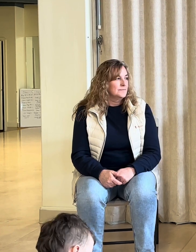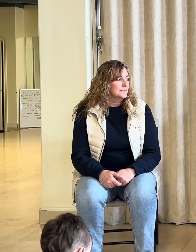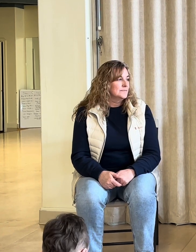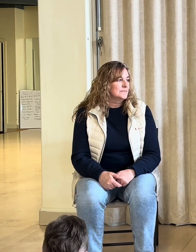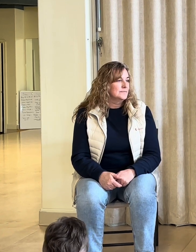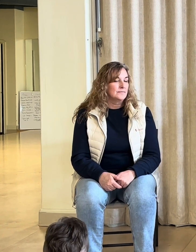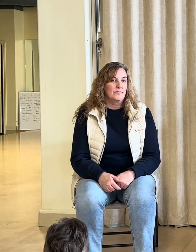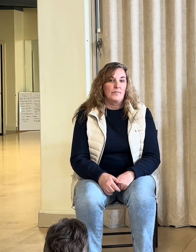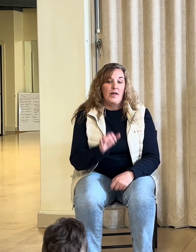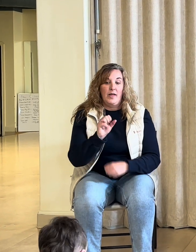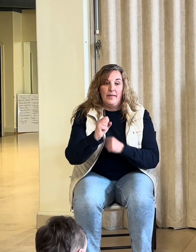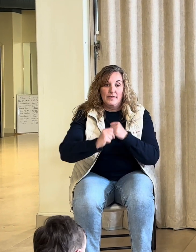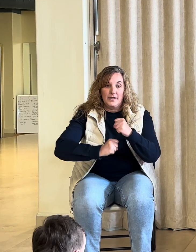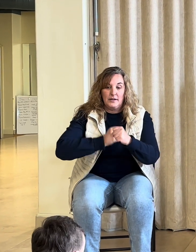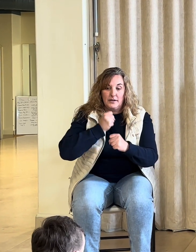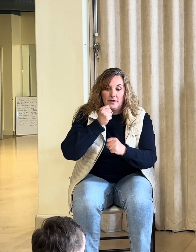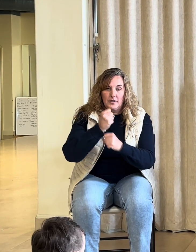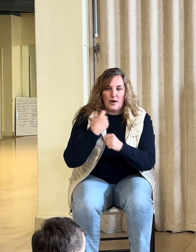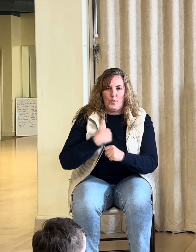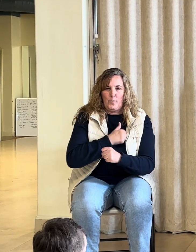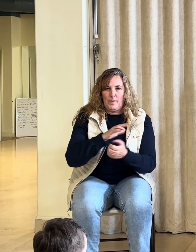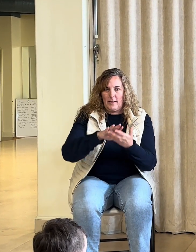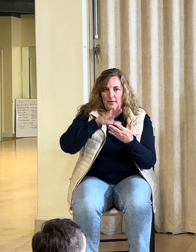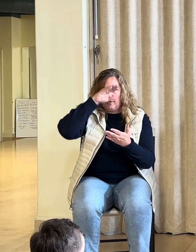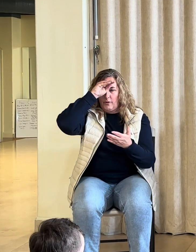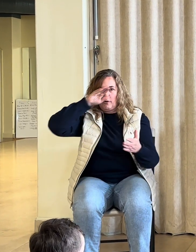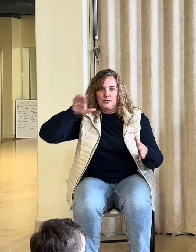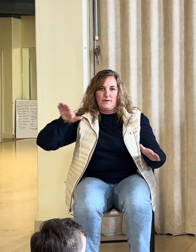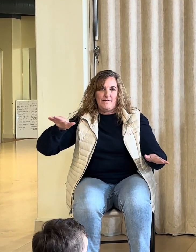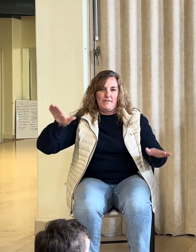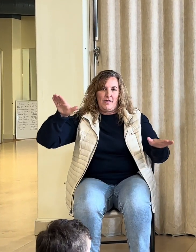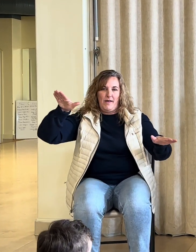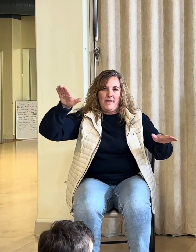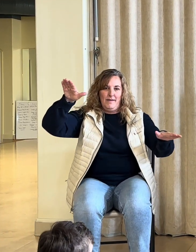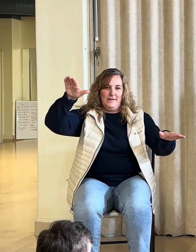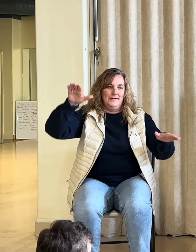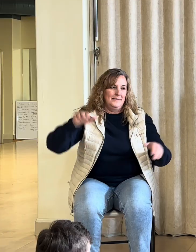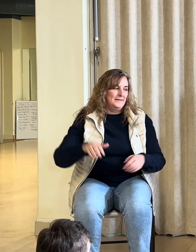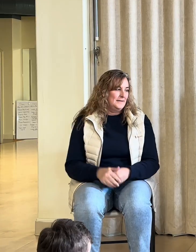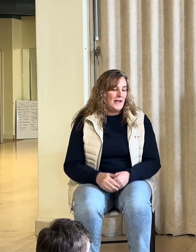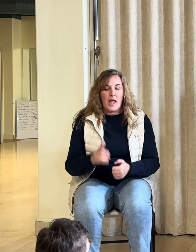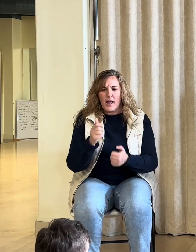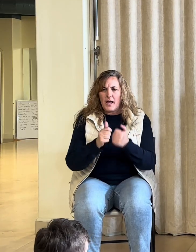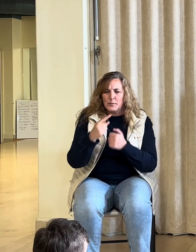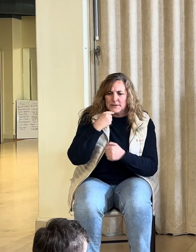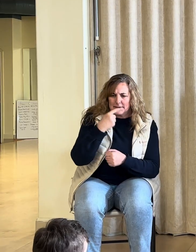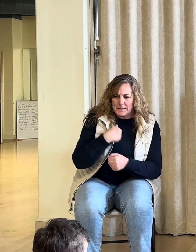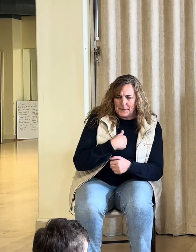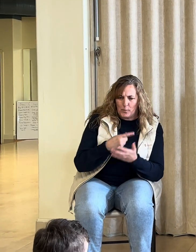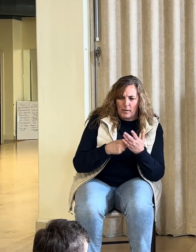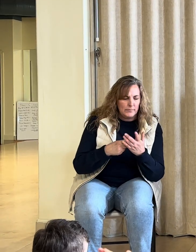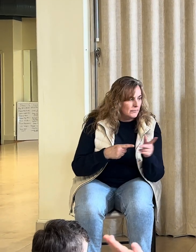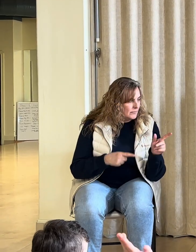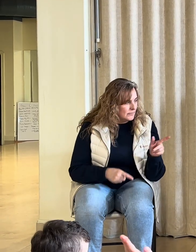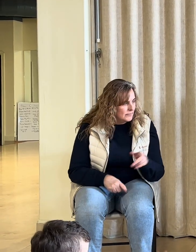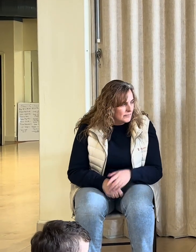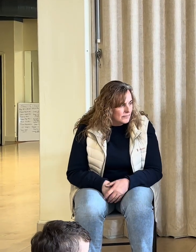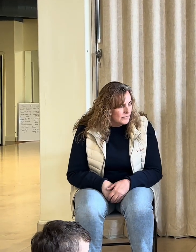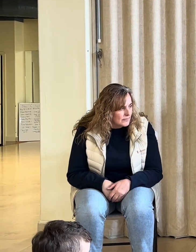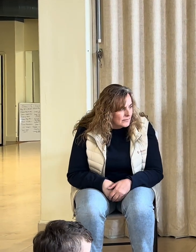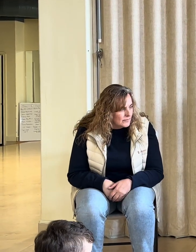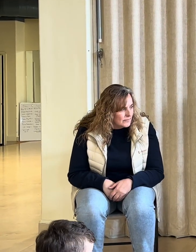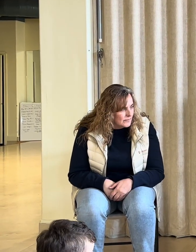That was the year we learned to fly. Can anyone tell me what this is? It's